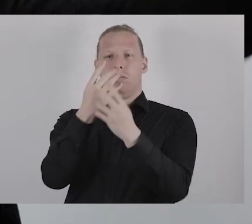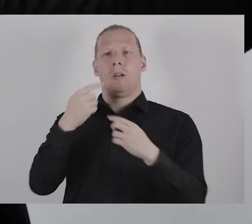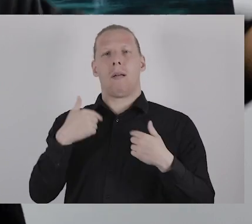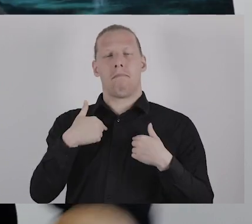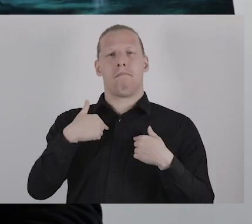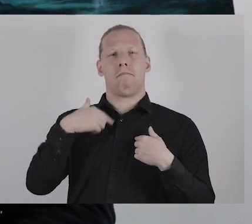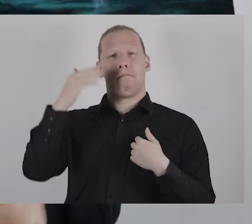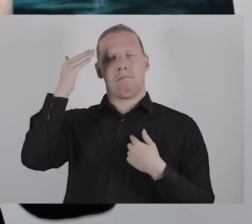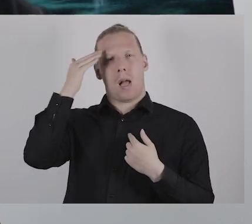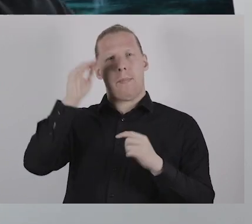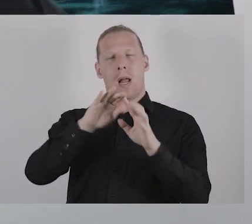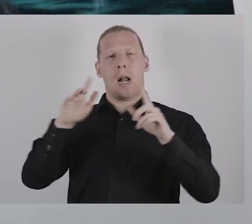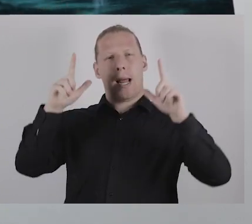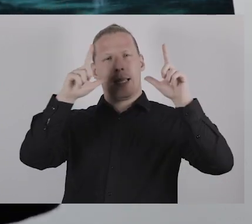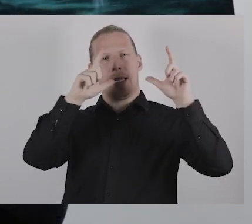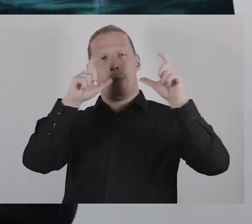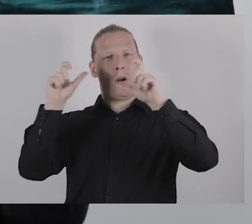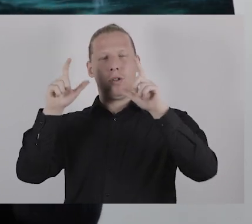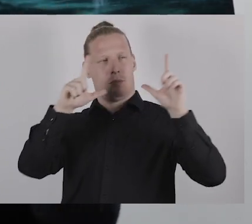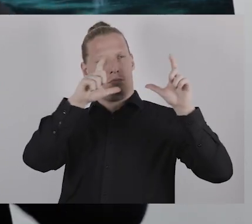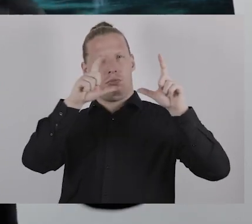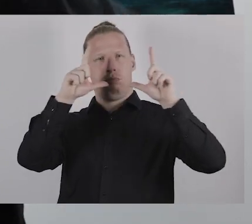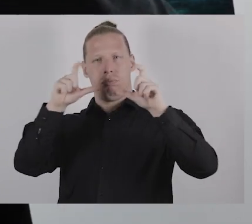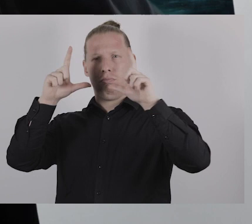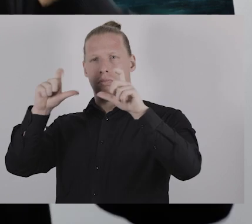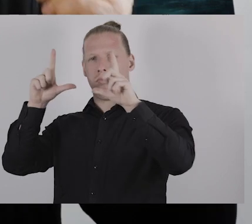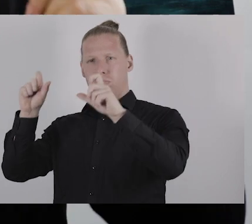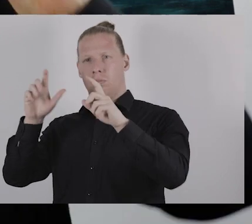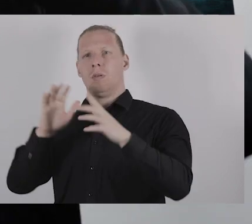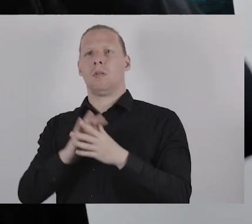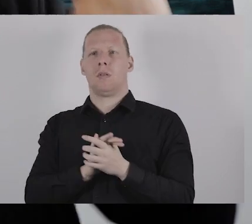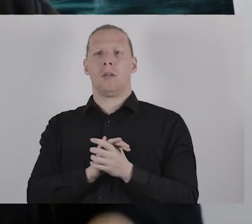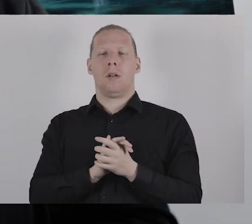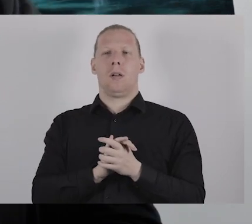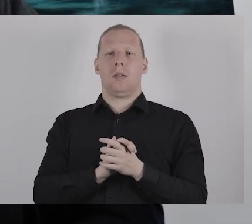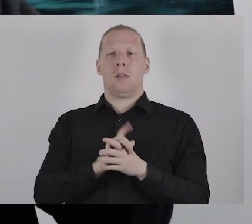and I see people go past, and your mind just sort of... Sometimes it works like a camera. You know, it just clicks,